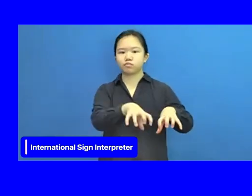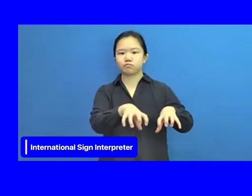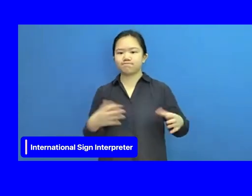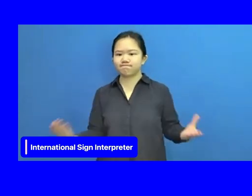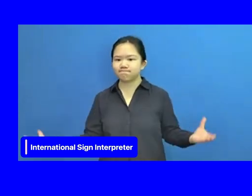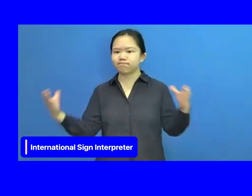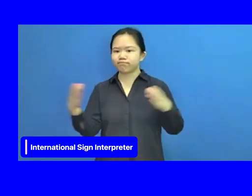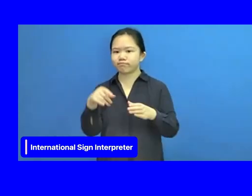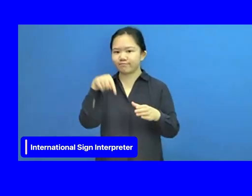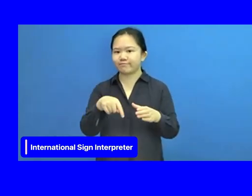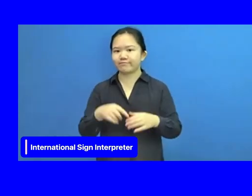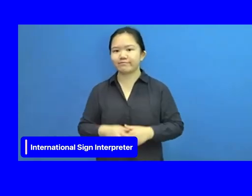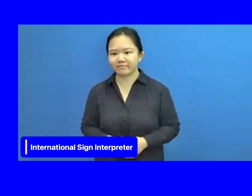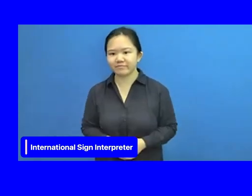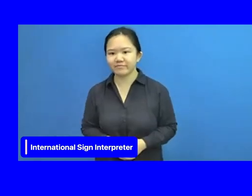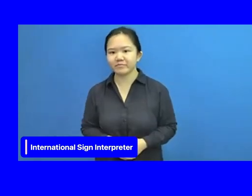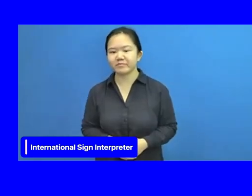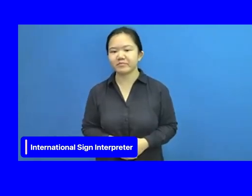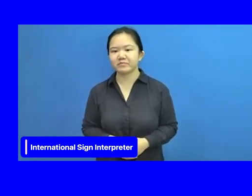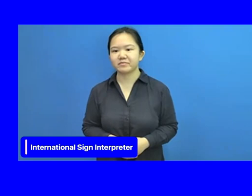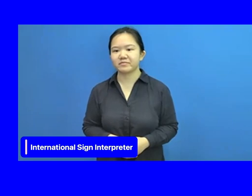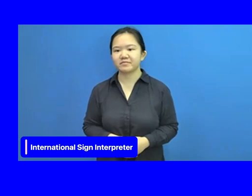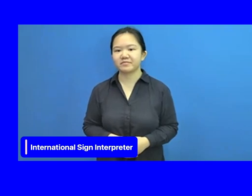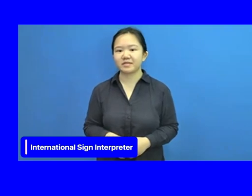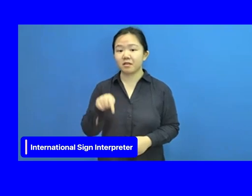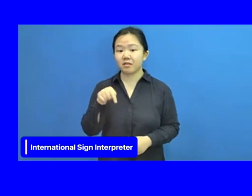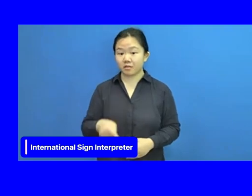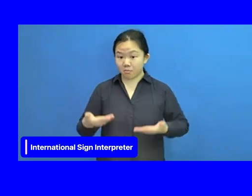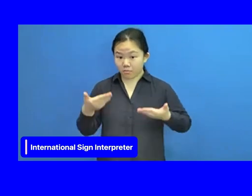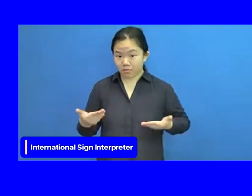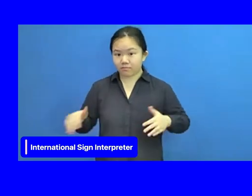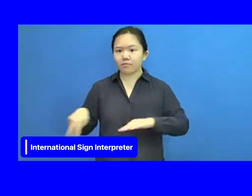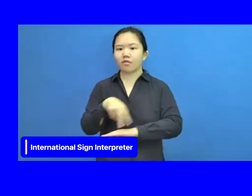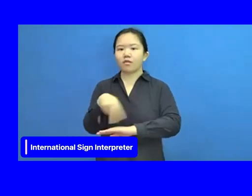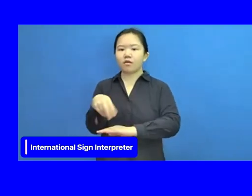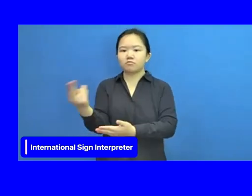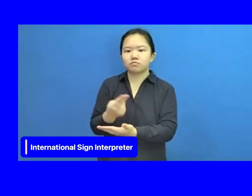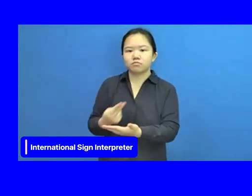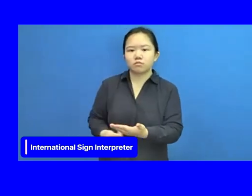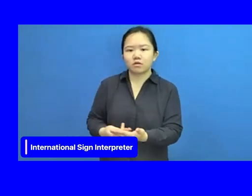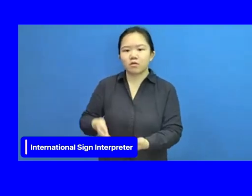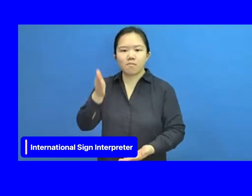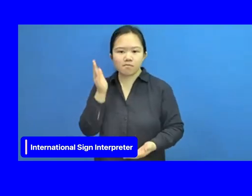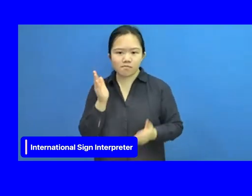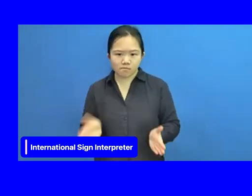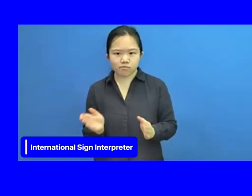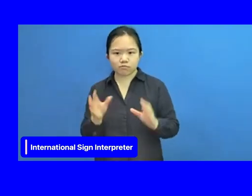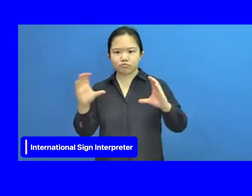EDN is very proud to be a partner of Perform Europe, to have had the opportunity to create and develop a platform